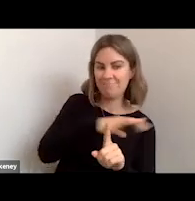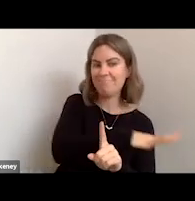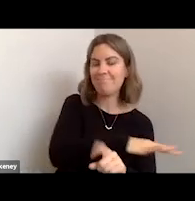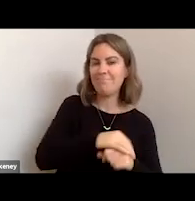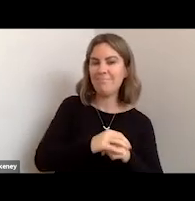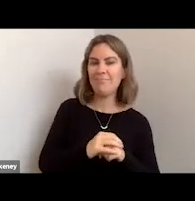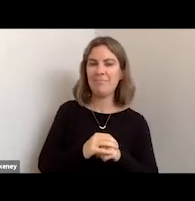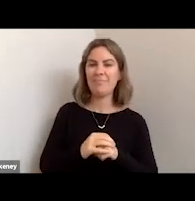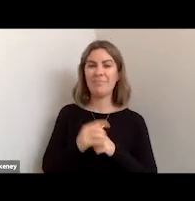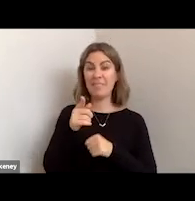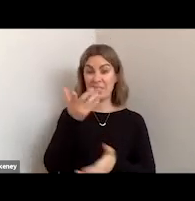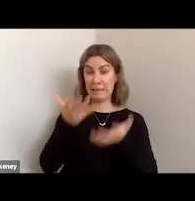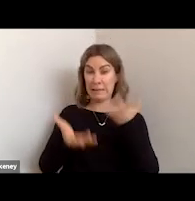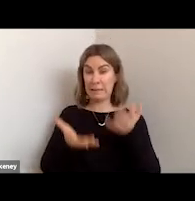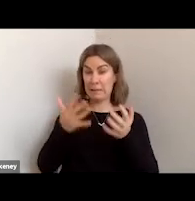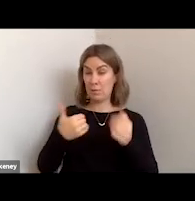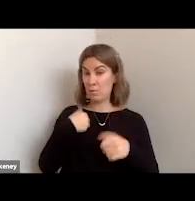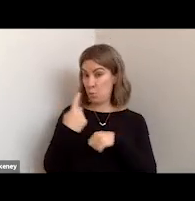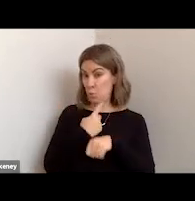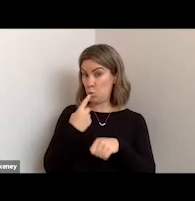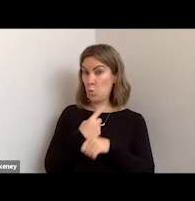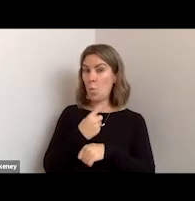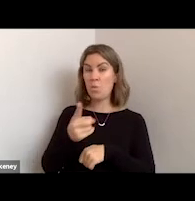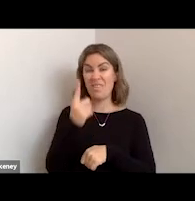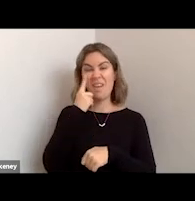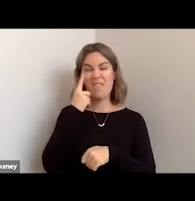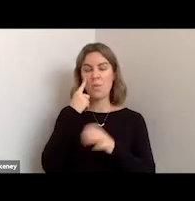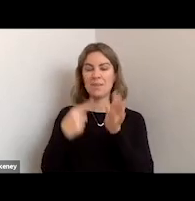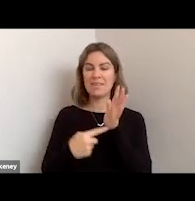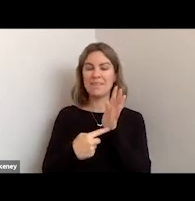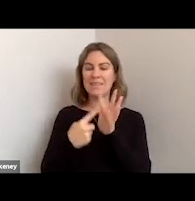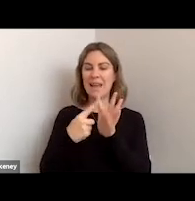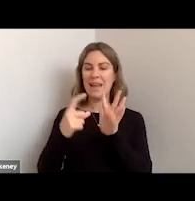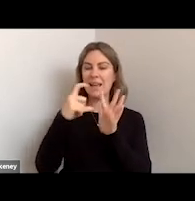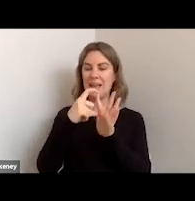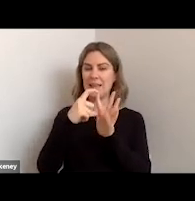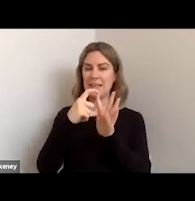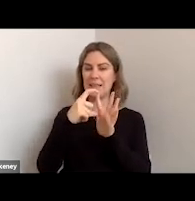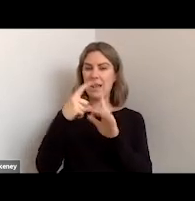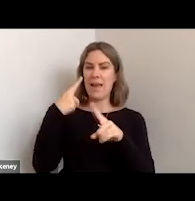talking about, have a look at Ted Talks and Ted Ex - very, very good